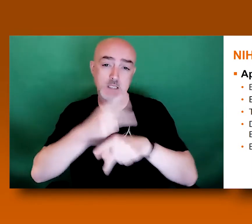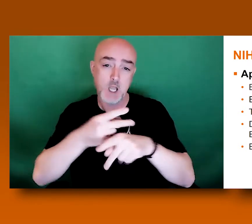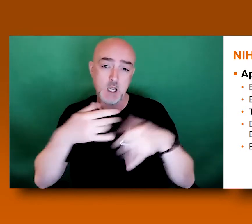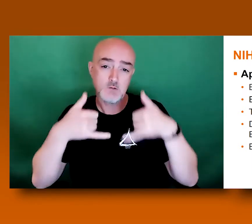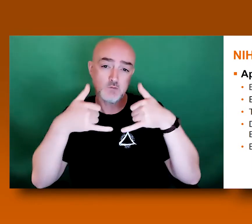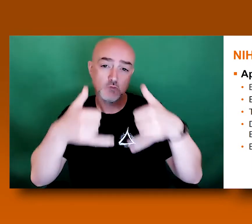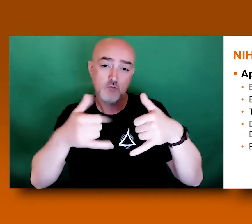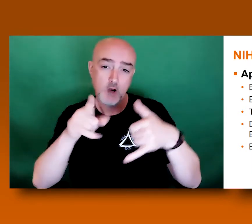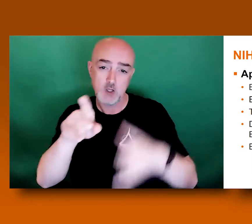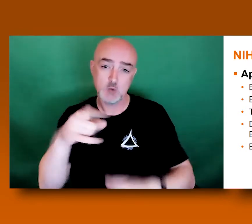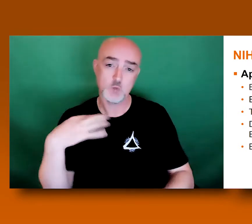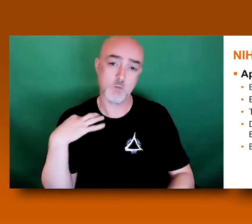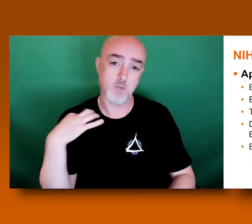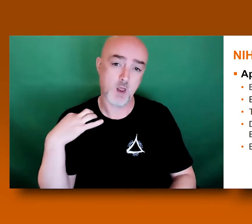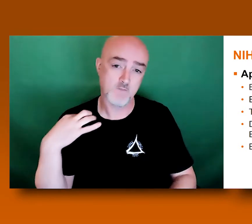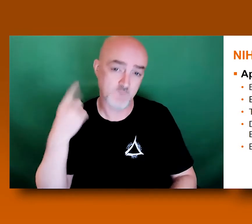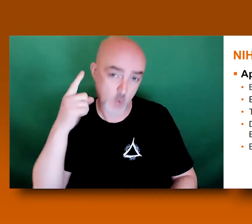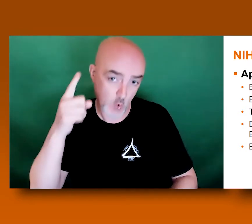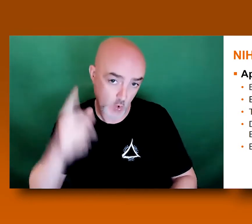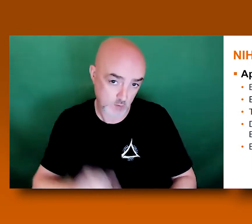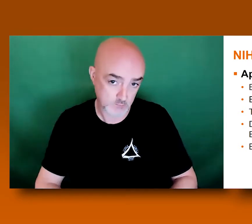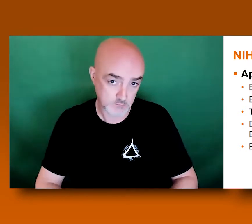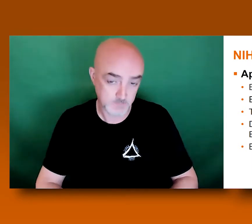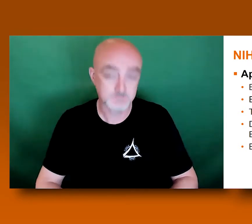what kind of grant you're applying for in the first place.